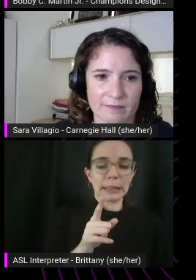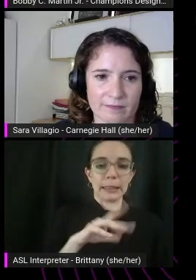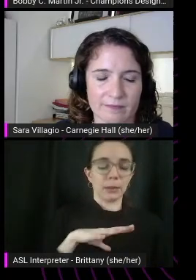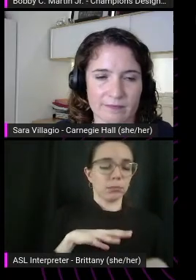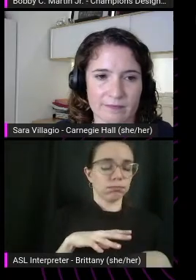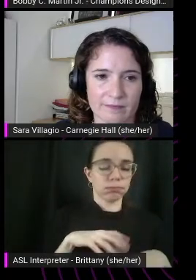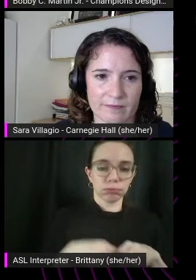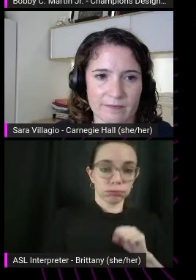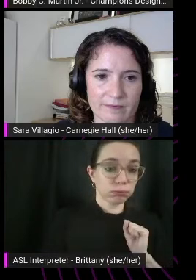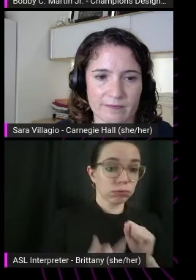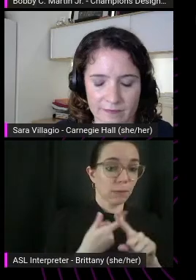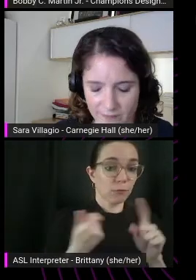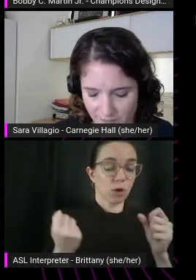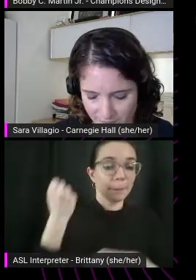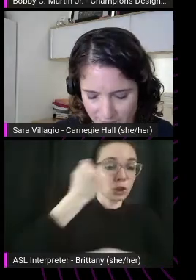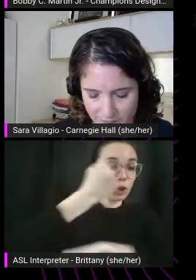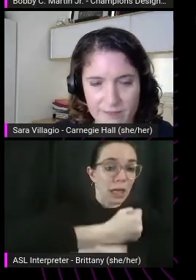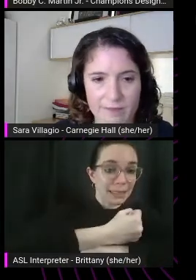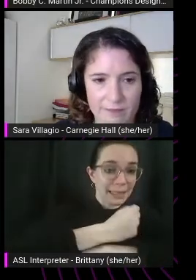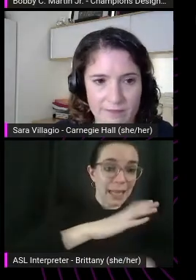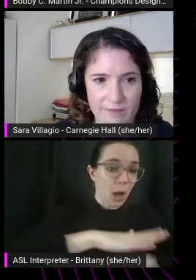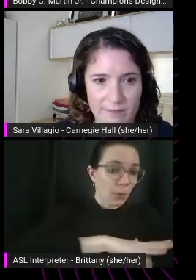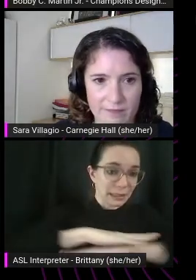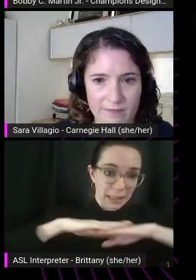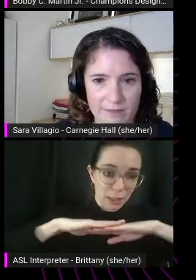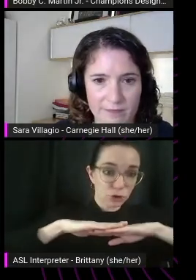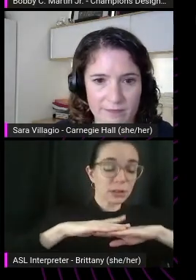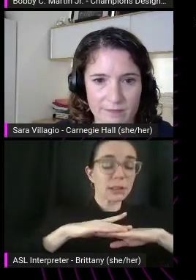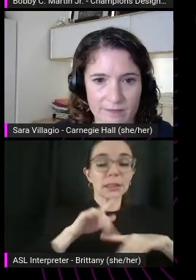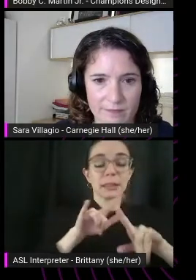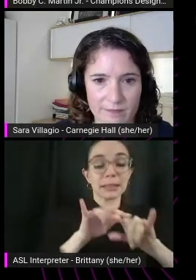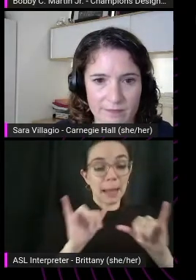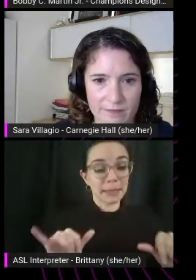And also, we were in the middle of this project.